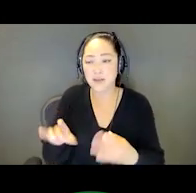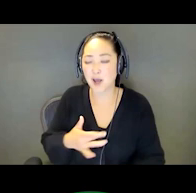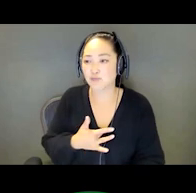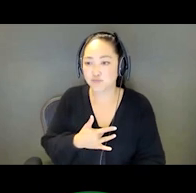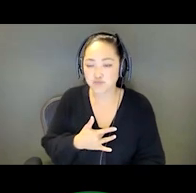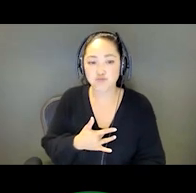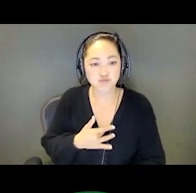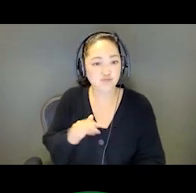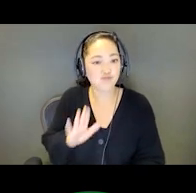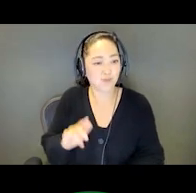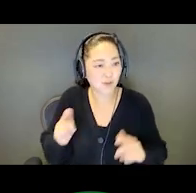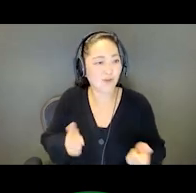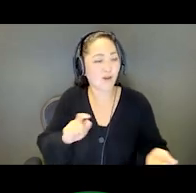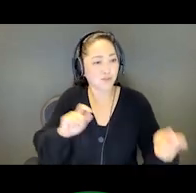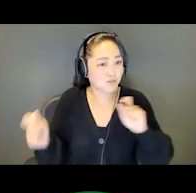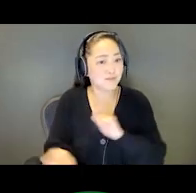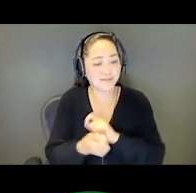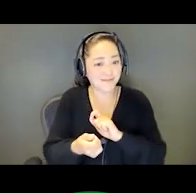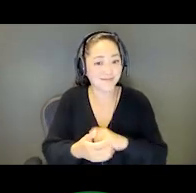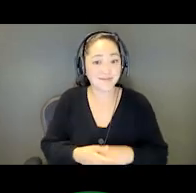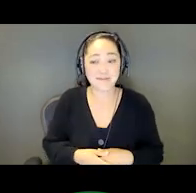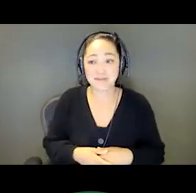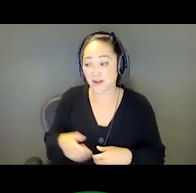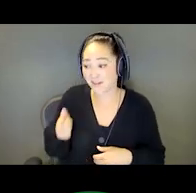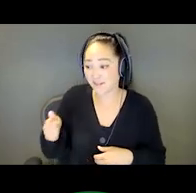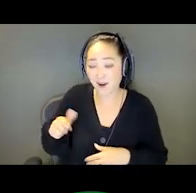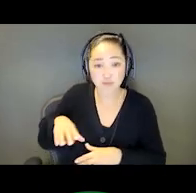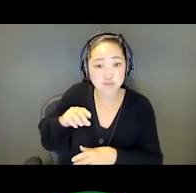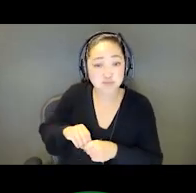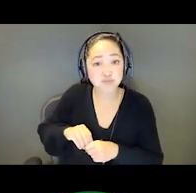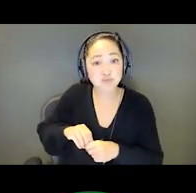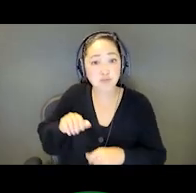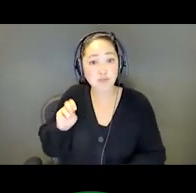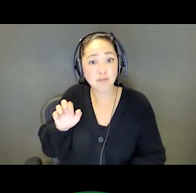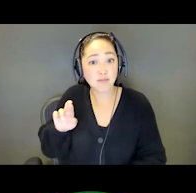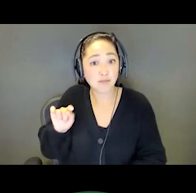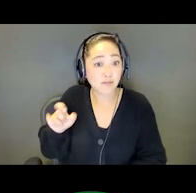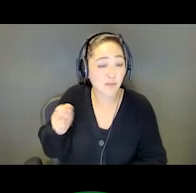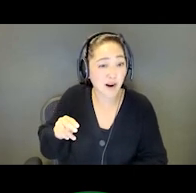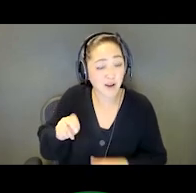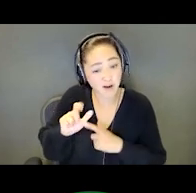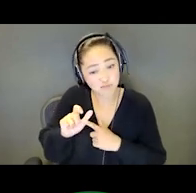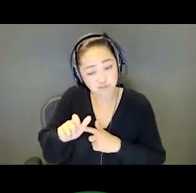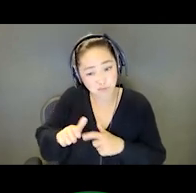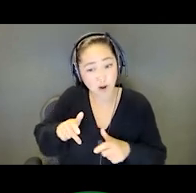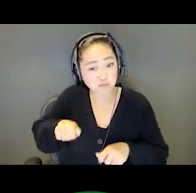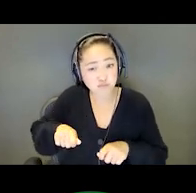It could be in participating in a marathon, being able to experience new parks in new